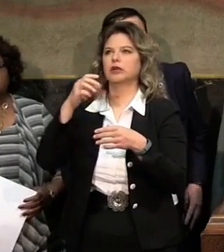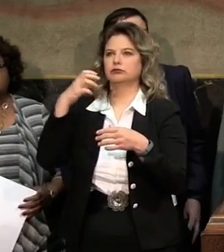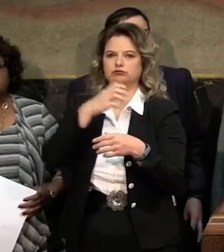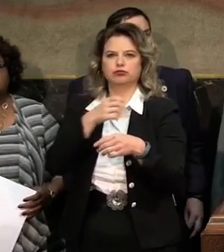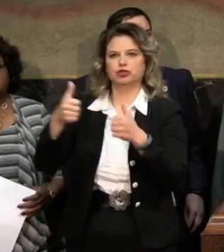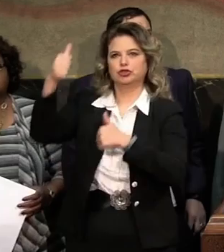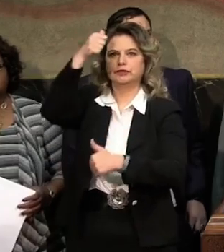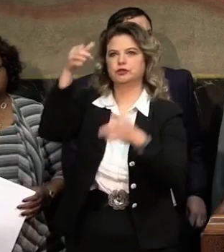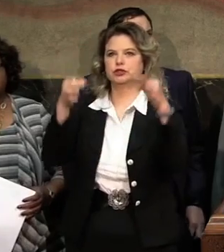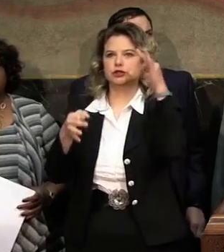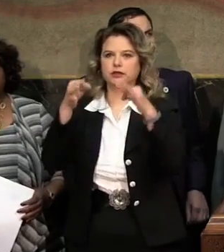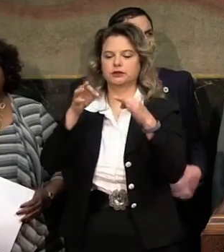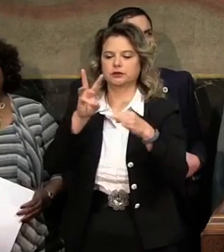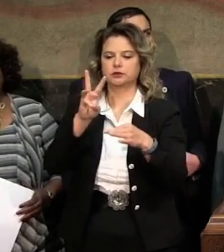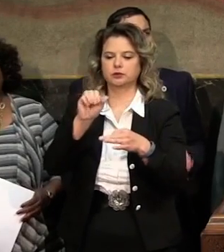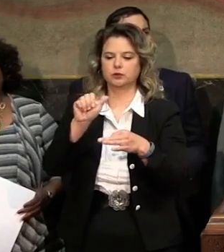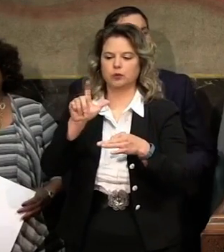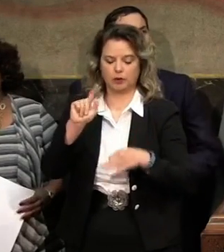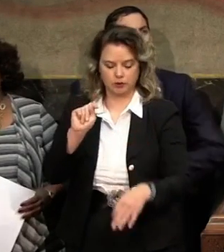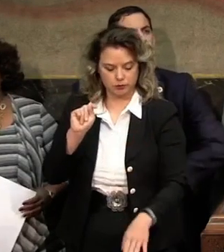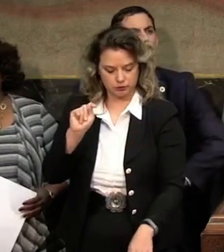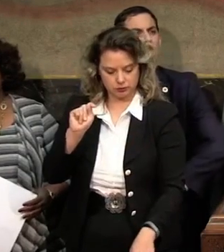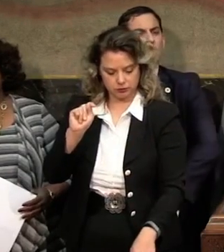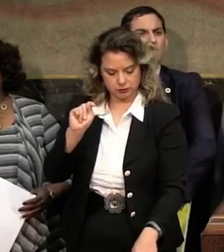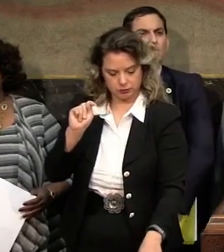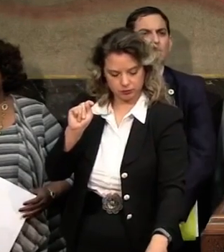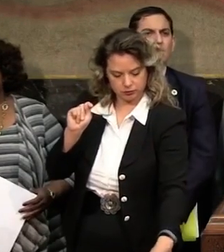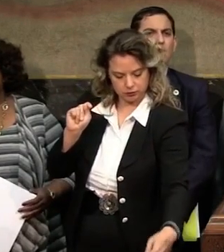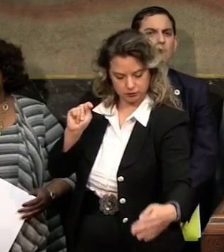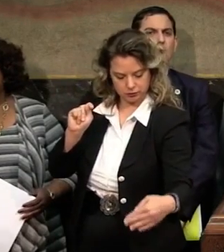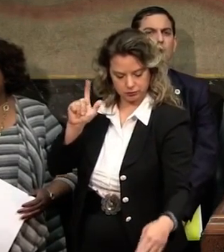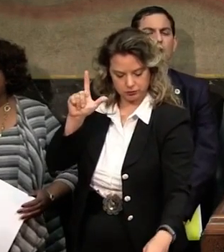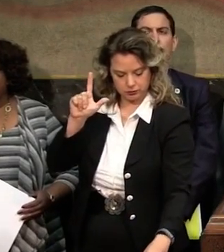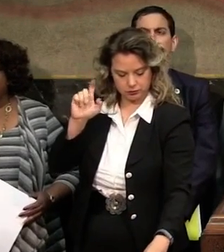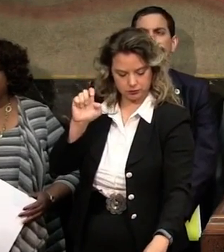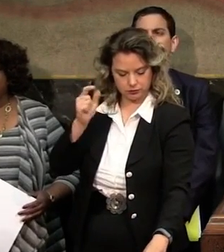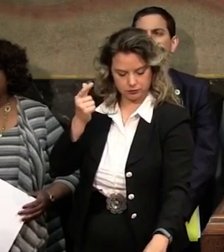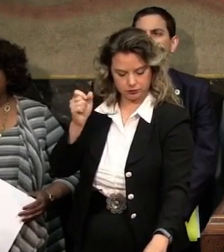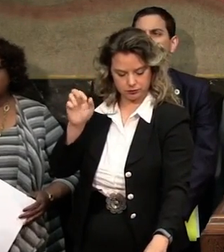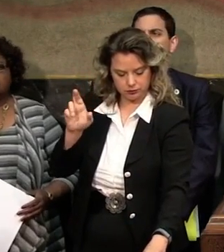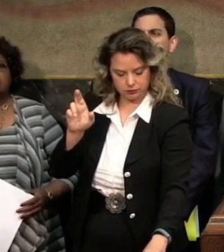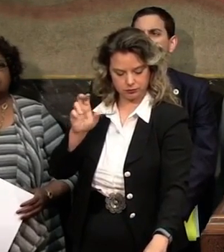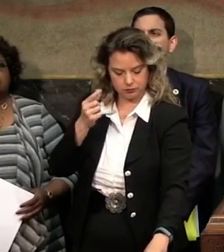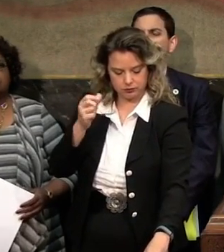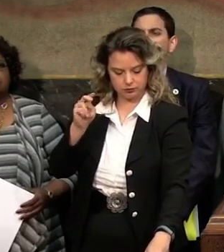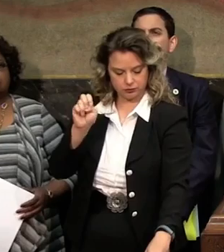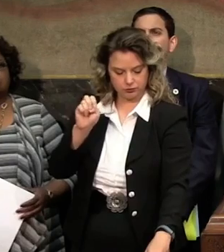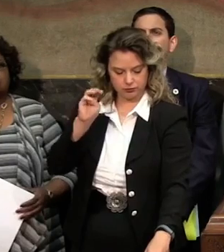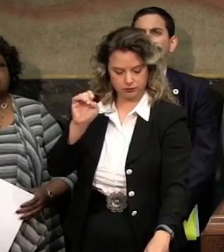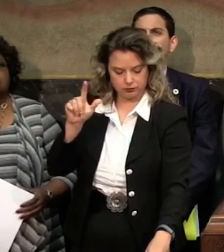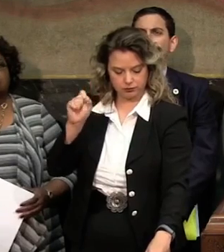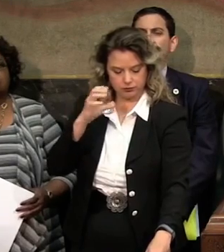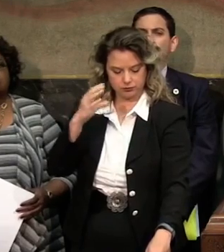Walt Leger, Jean Mills, and sheriff Weber and but i do want to express my